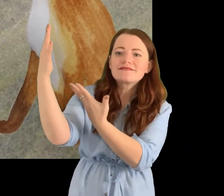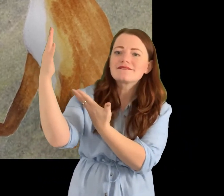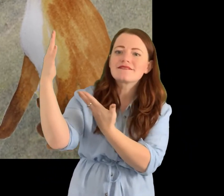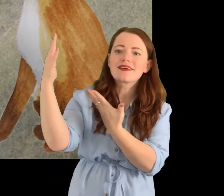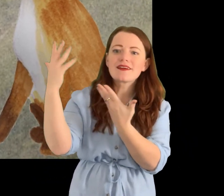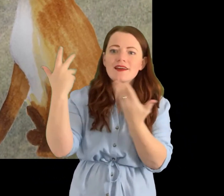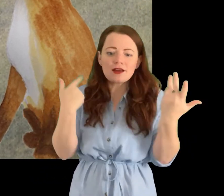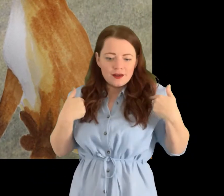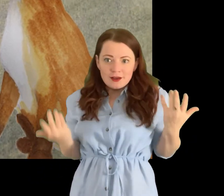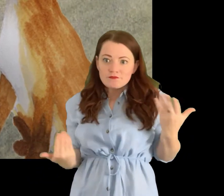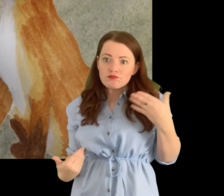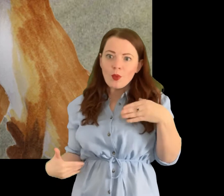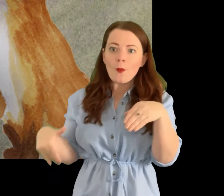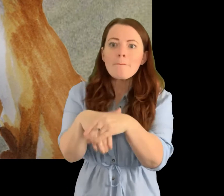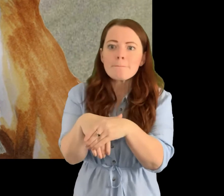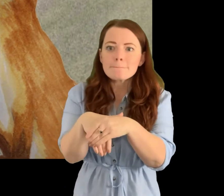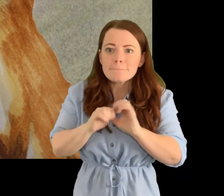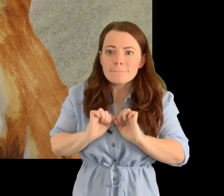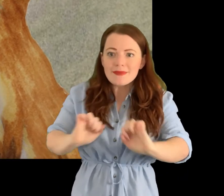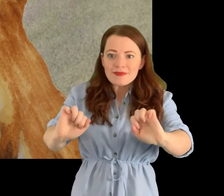Just being part of all that is amazing